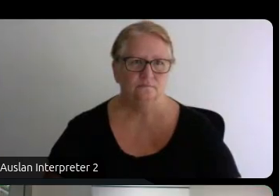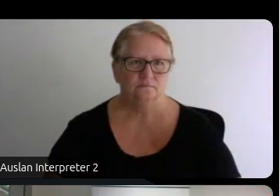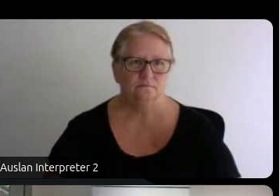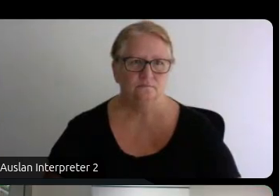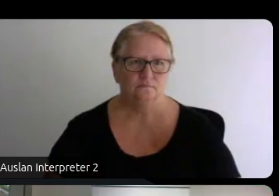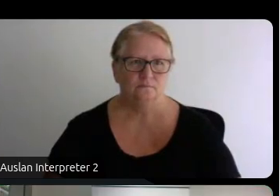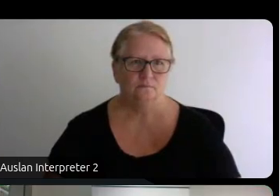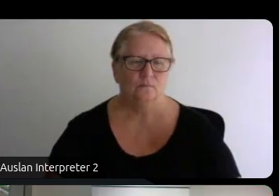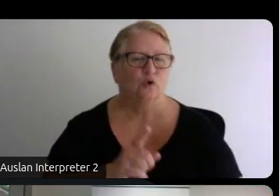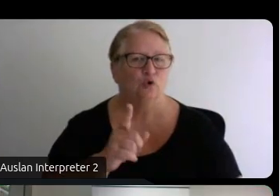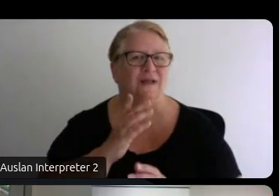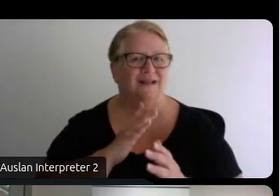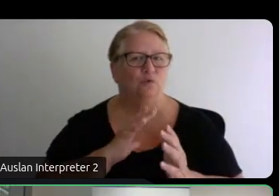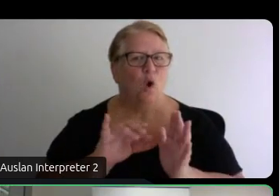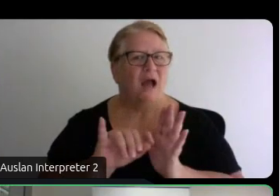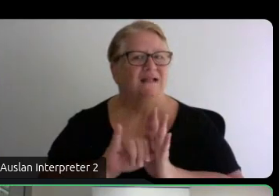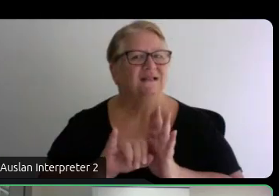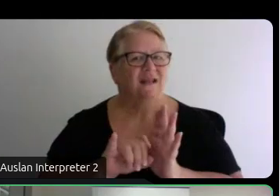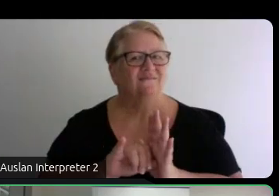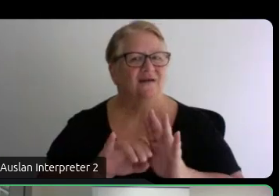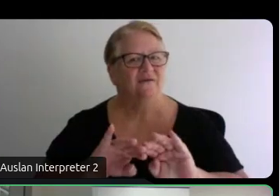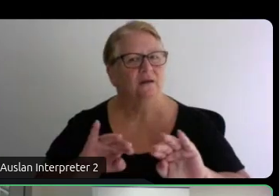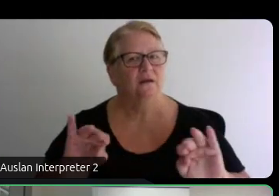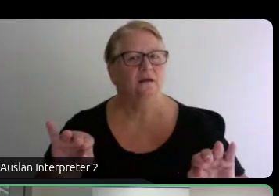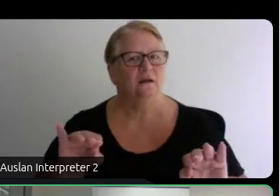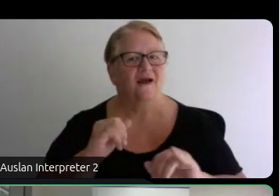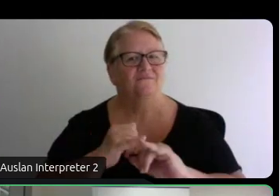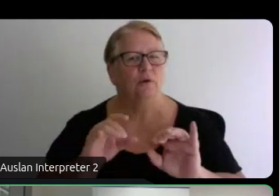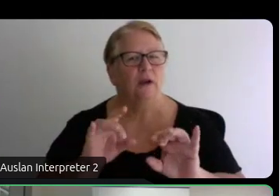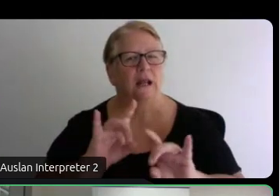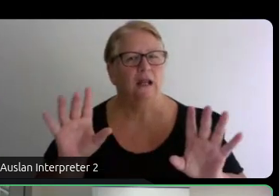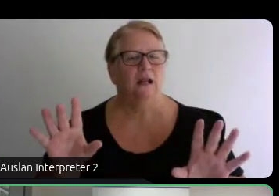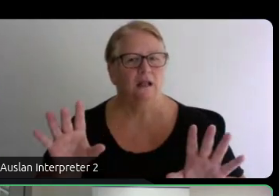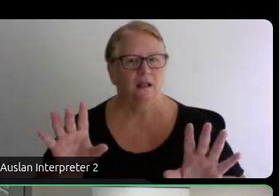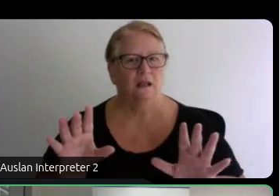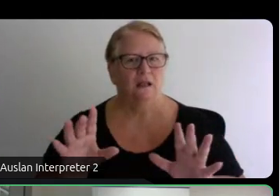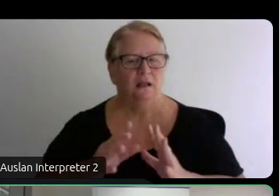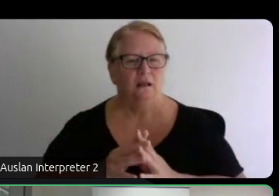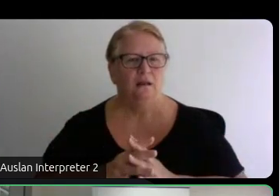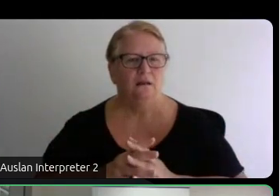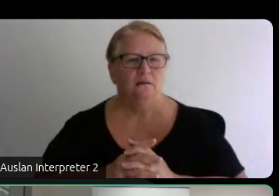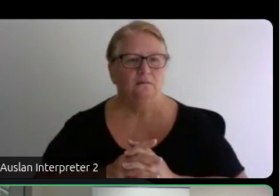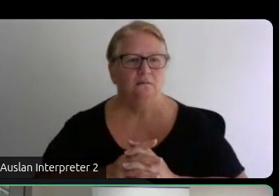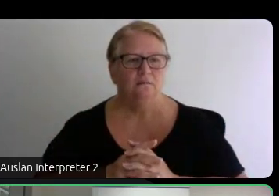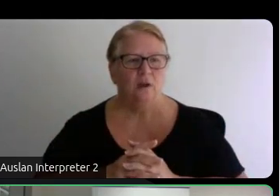identify those factors around it um and to show what is the purpose of it. Is it a clinical